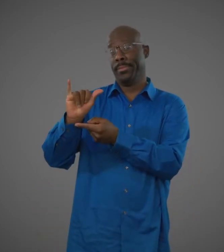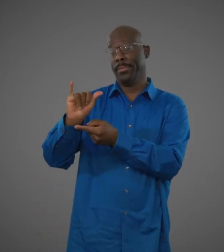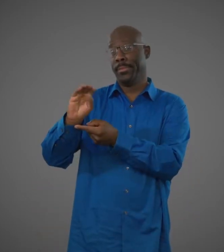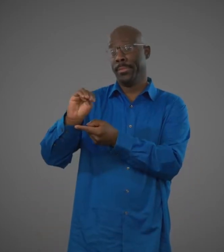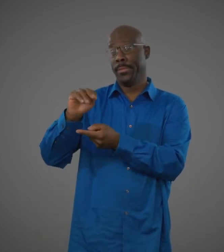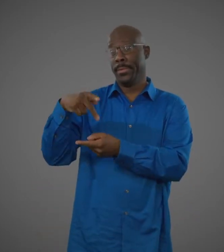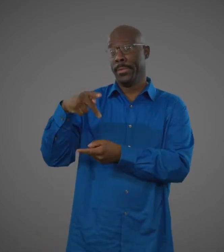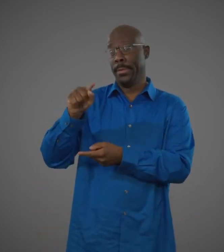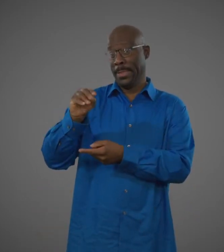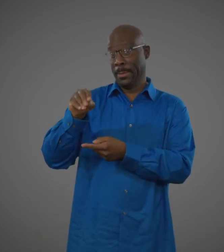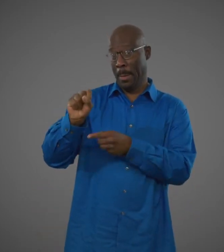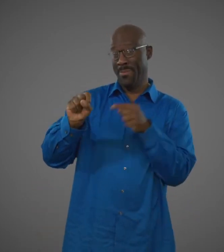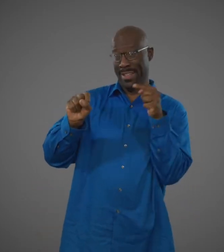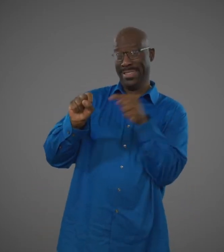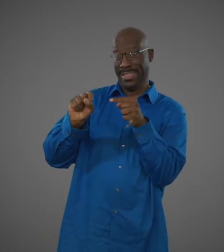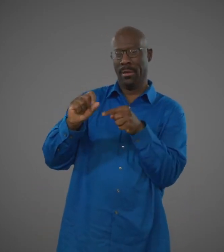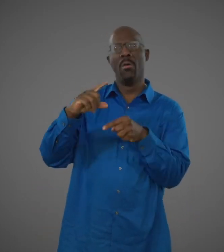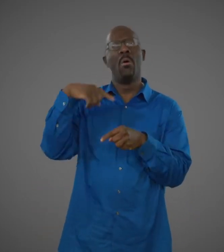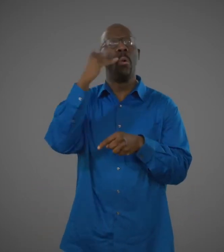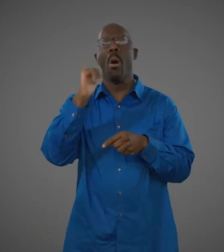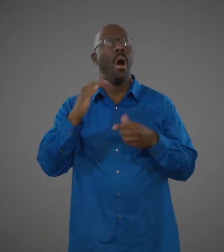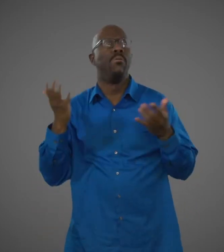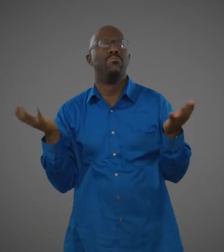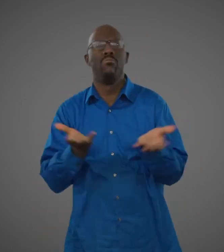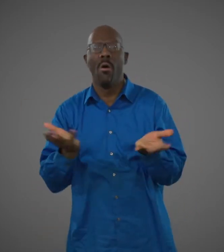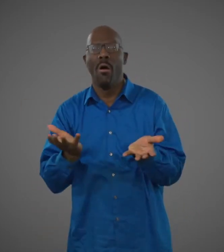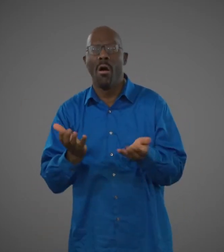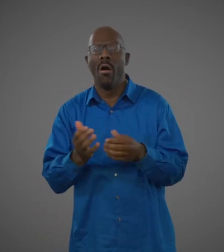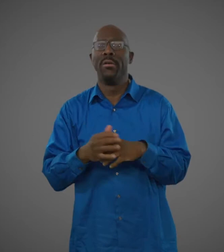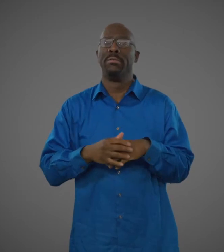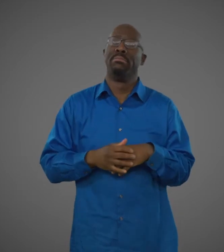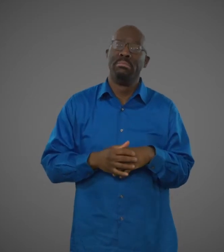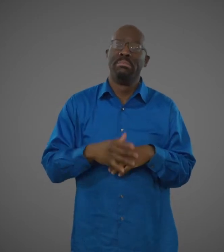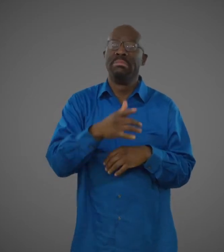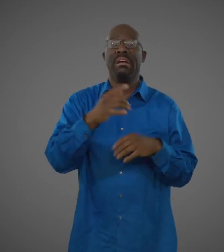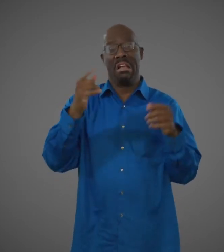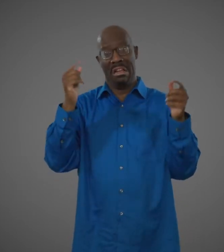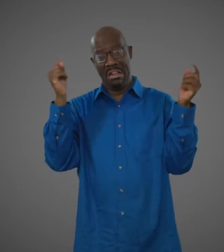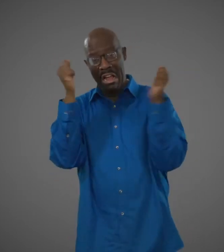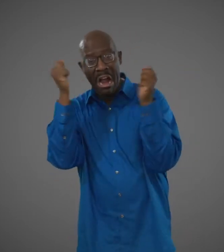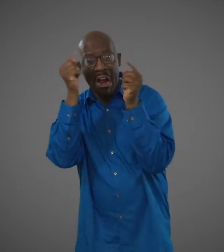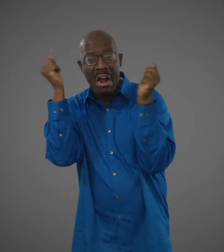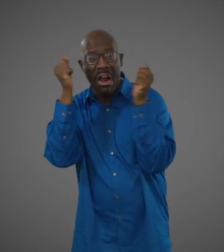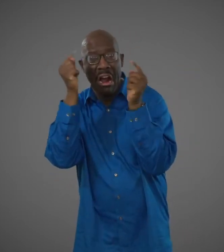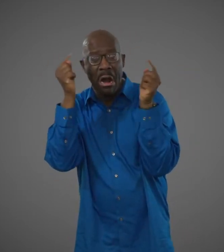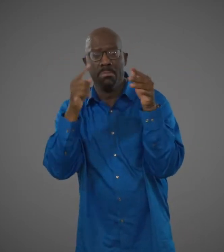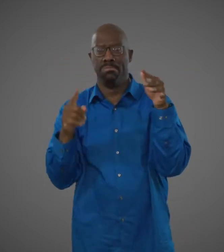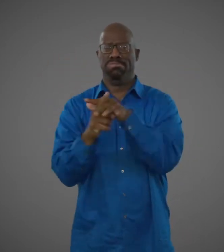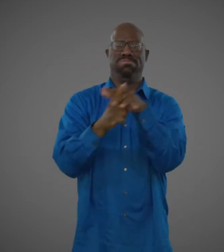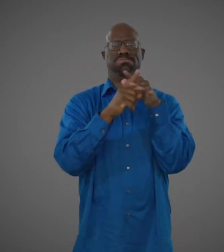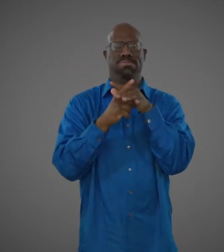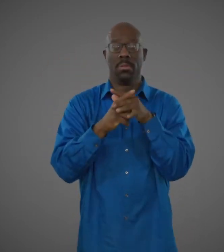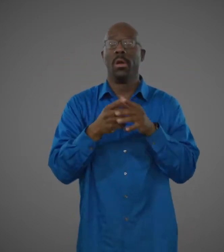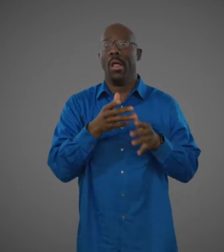Symptoms can include recurring headaches, nausea and vomiting,